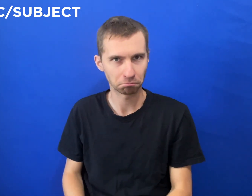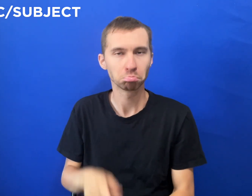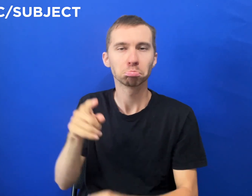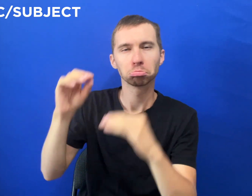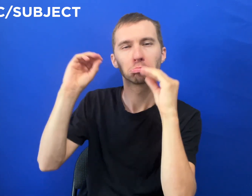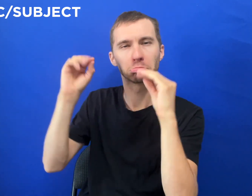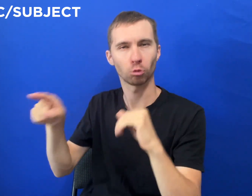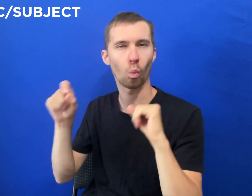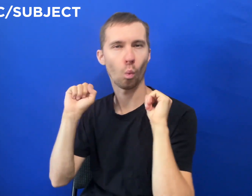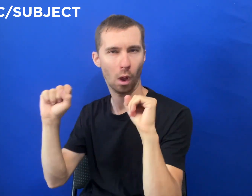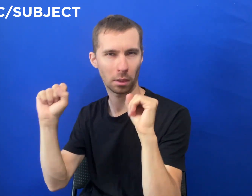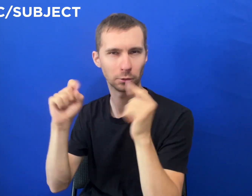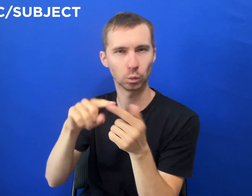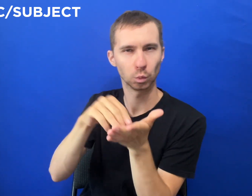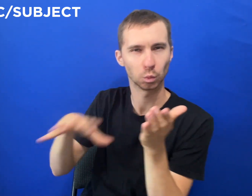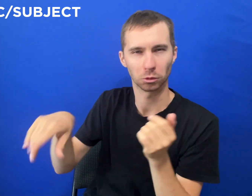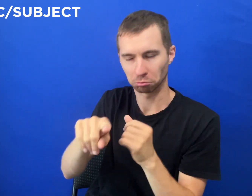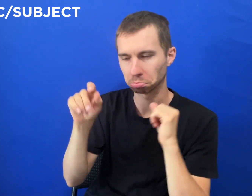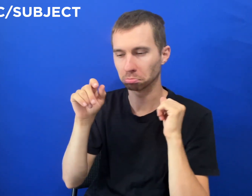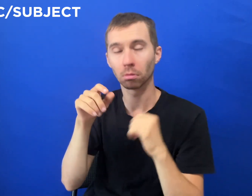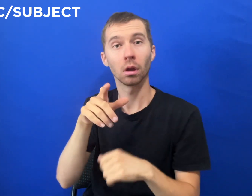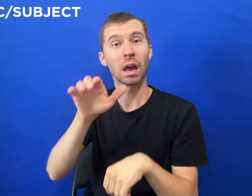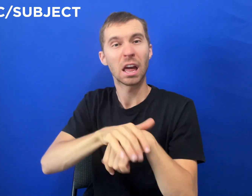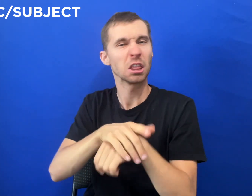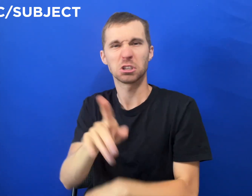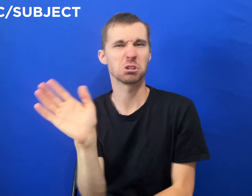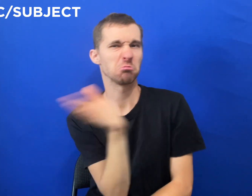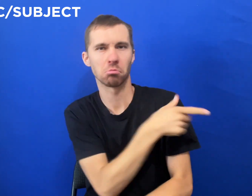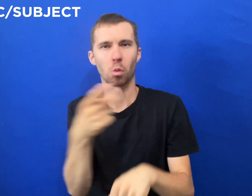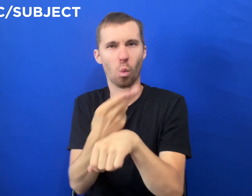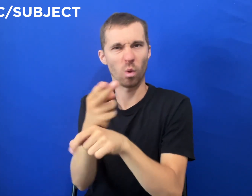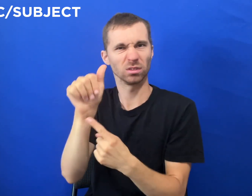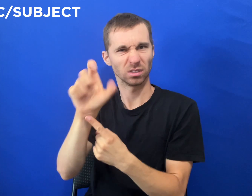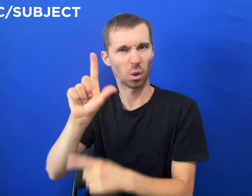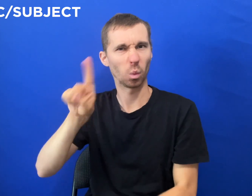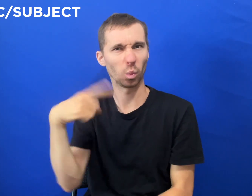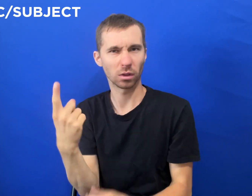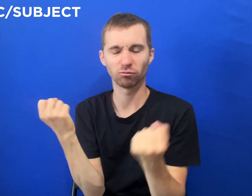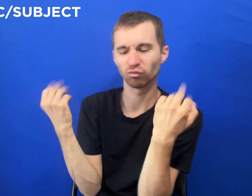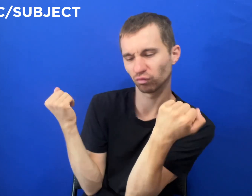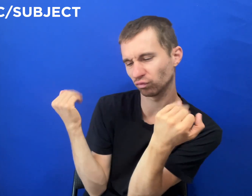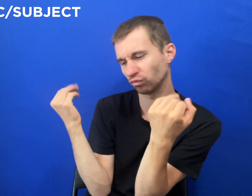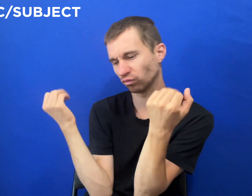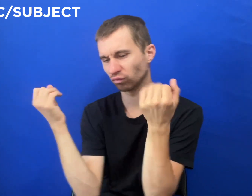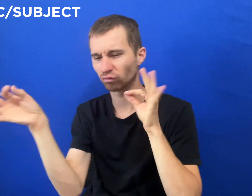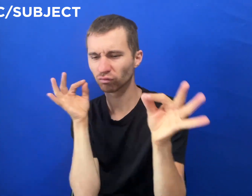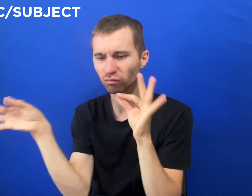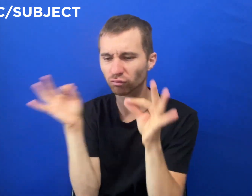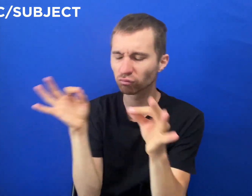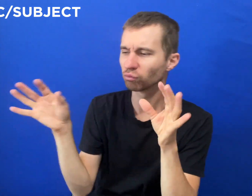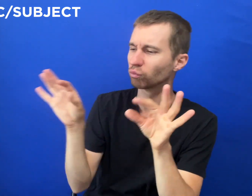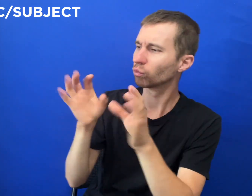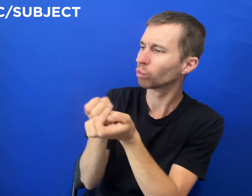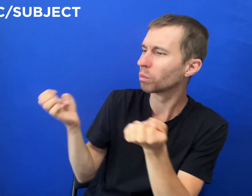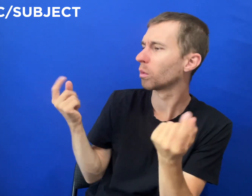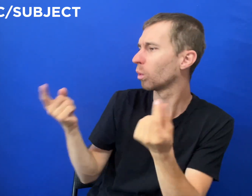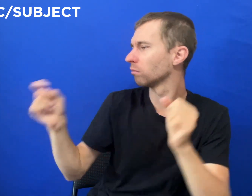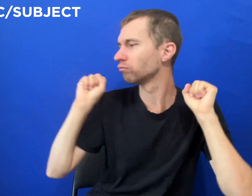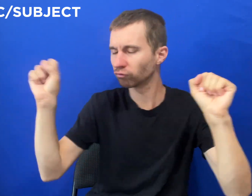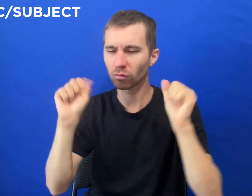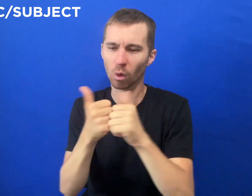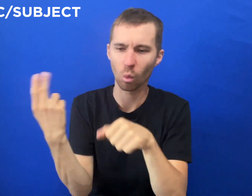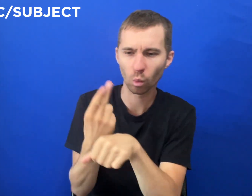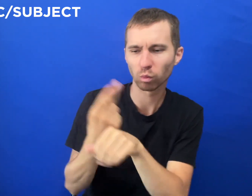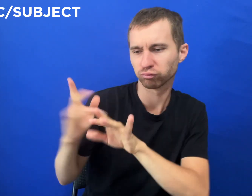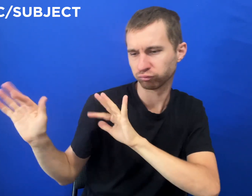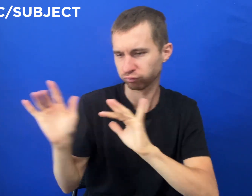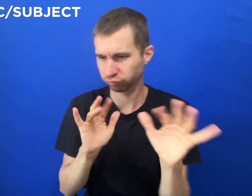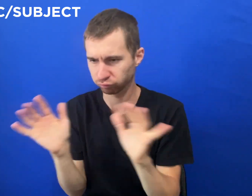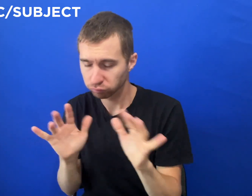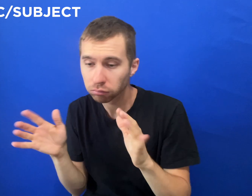As you're teaching wellness to students, you discard English completely, and you use only ASL to explain about the fitness equipment and how to use them.